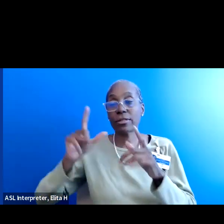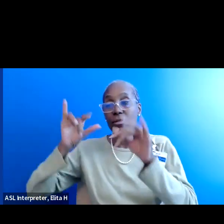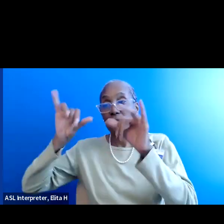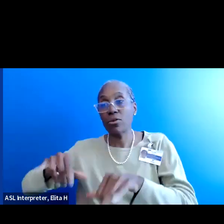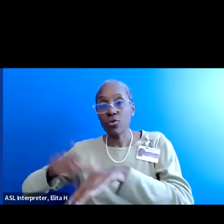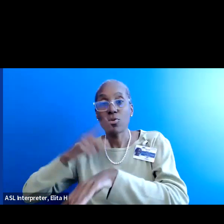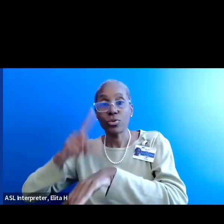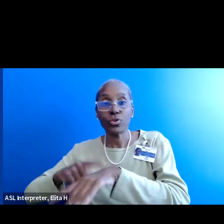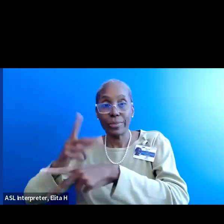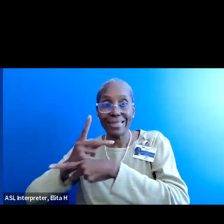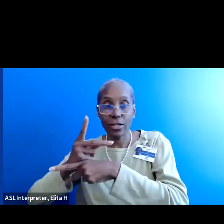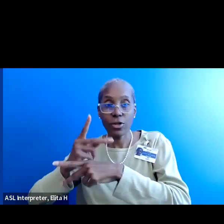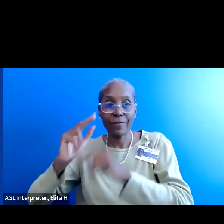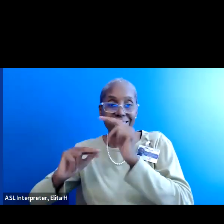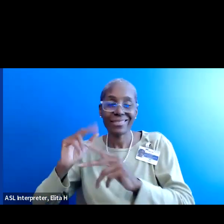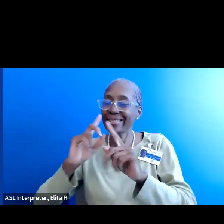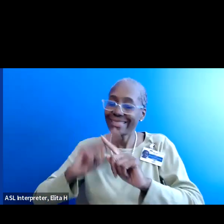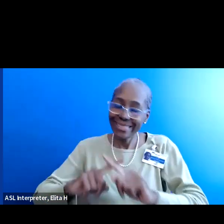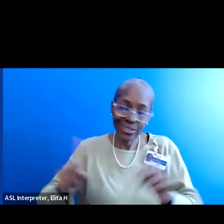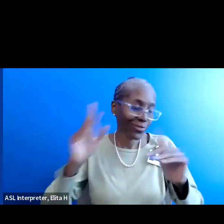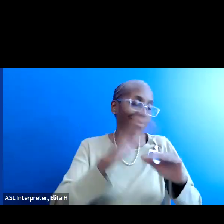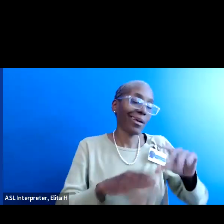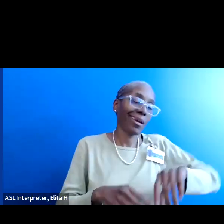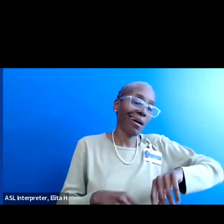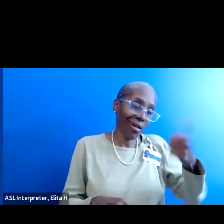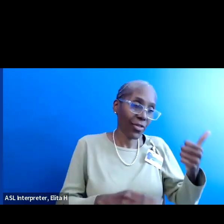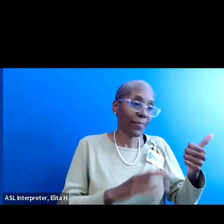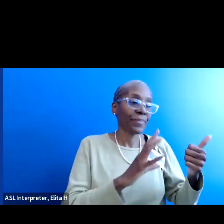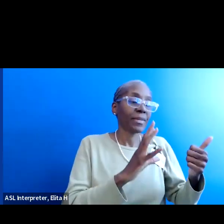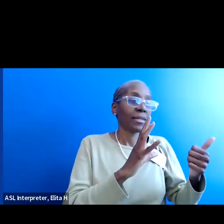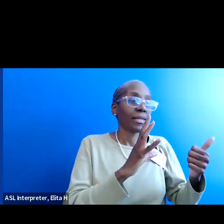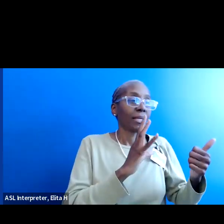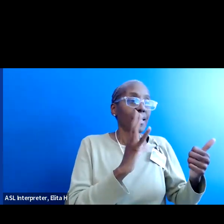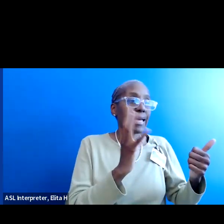And that's also a little bit different than some aging, what used to be